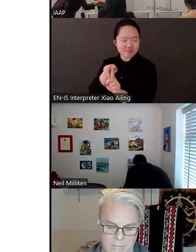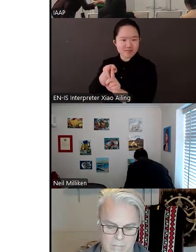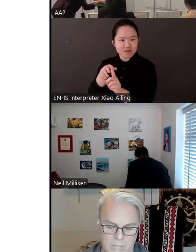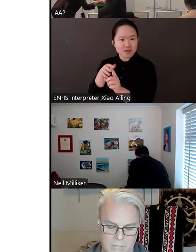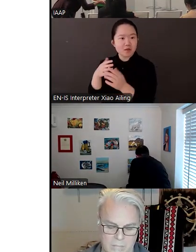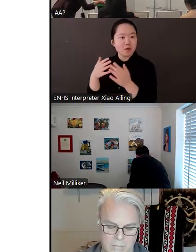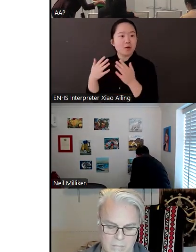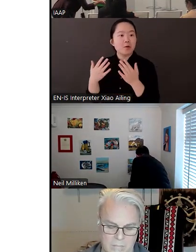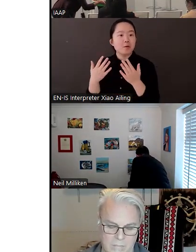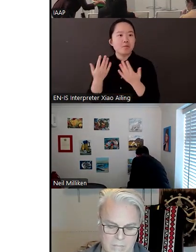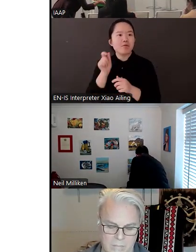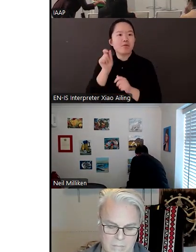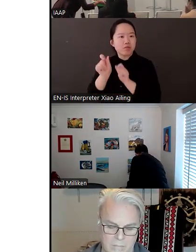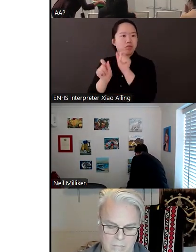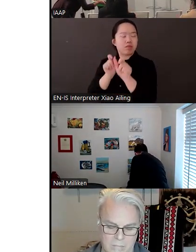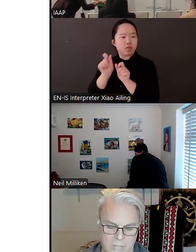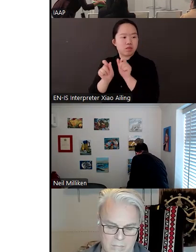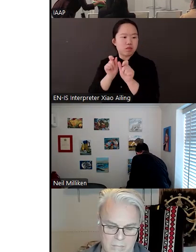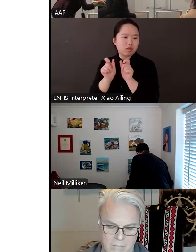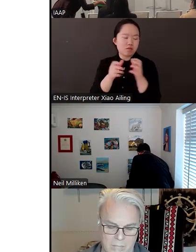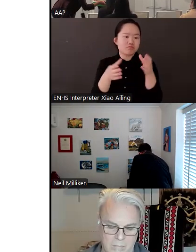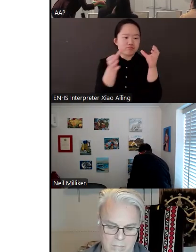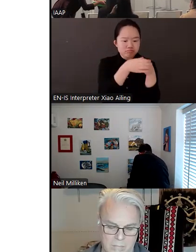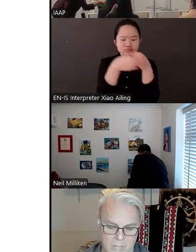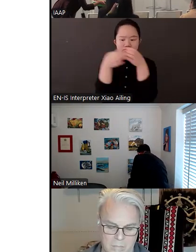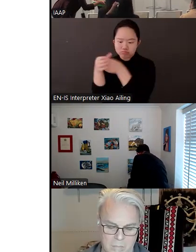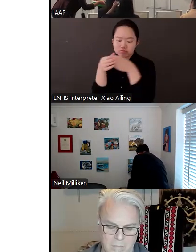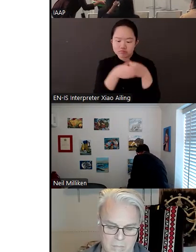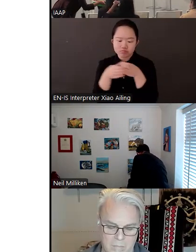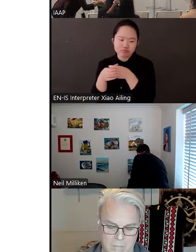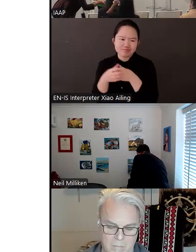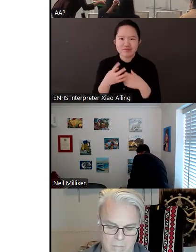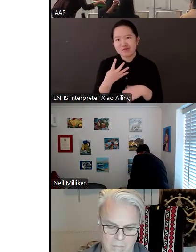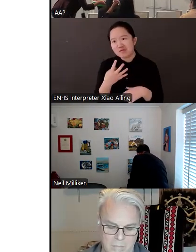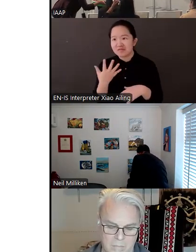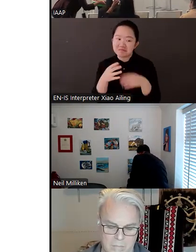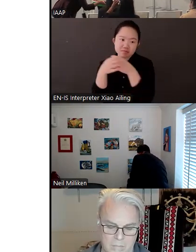terms for five categories of them. But when you are working out of this